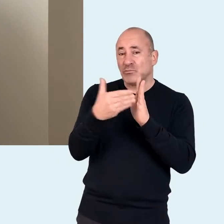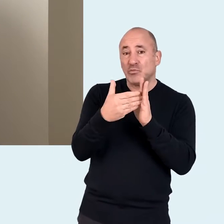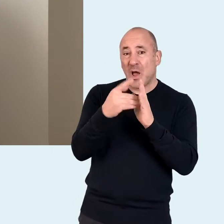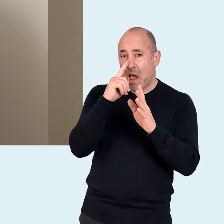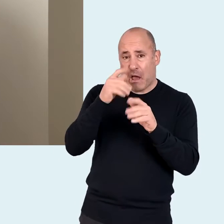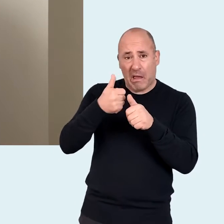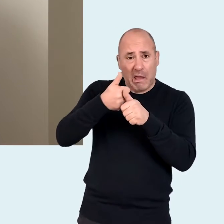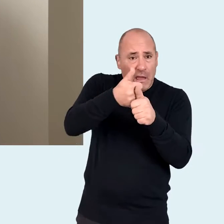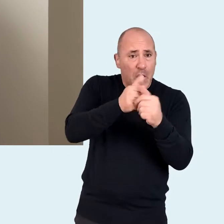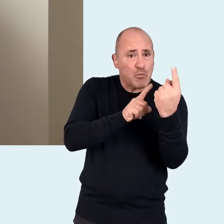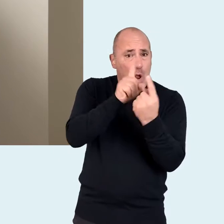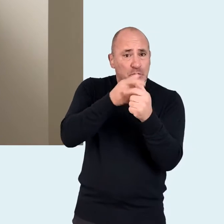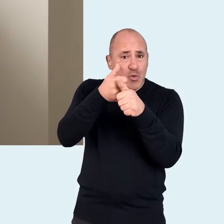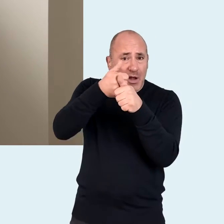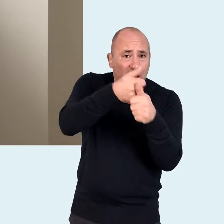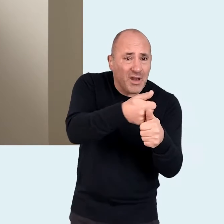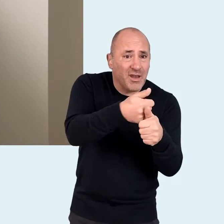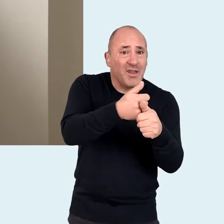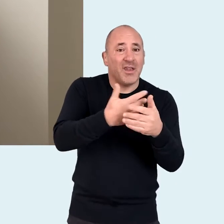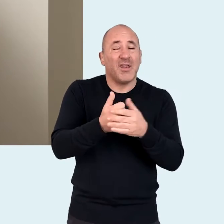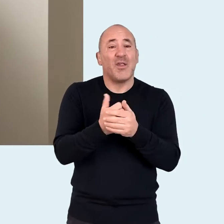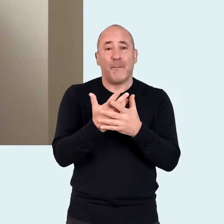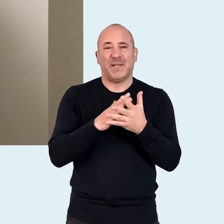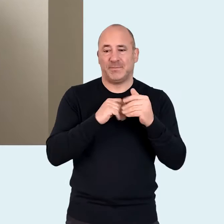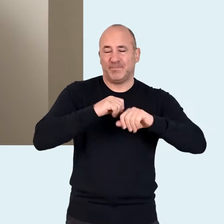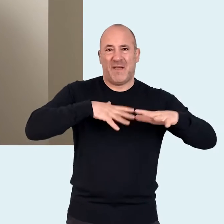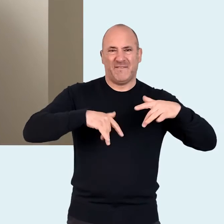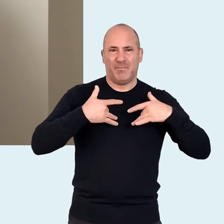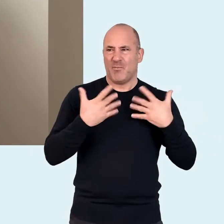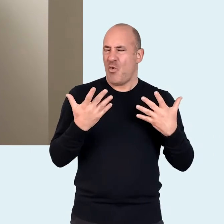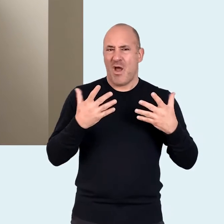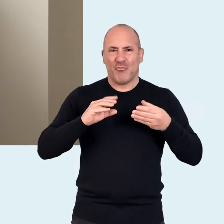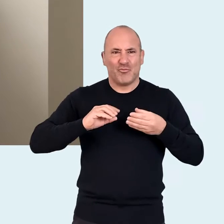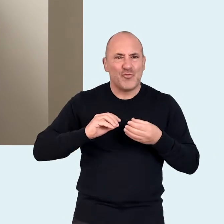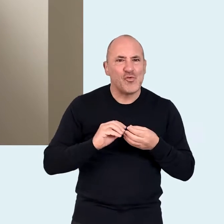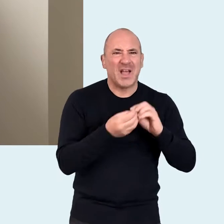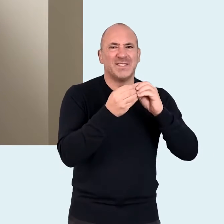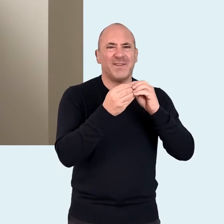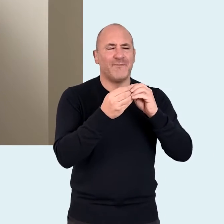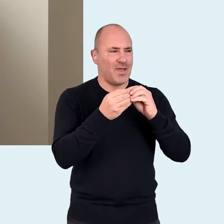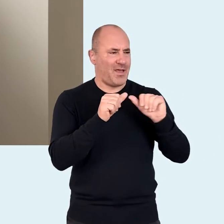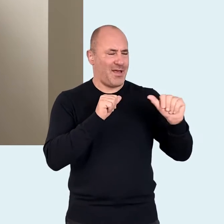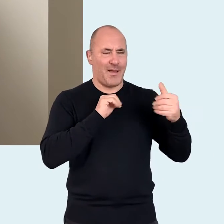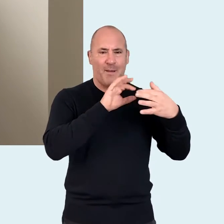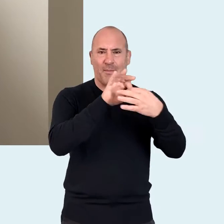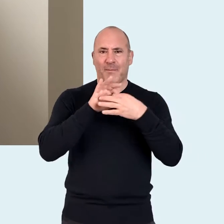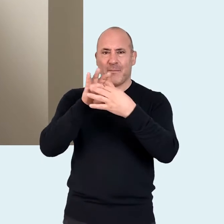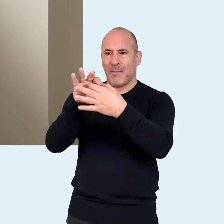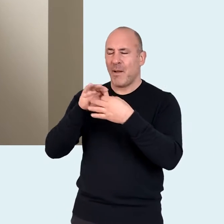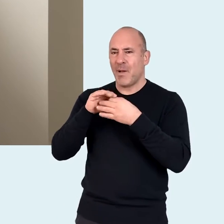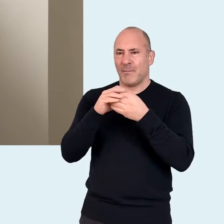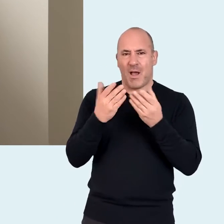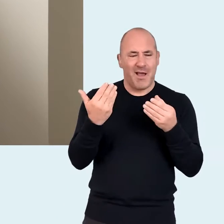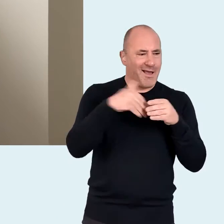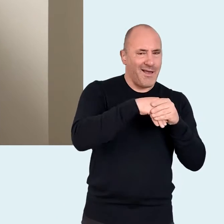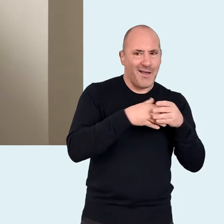can provide one to one supports for anyone who may need it, and also helps the space